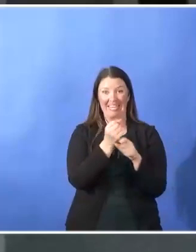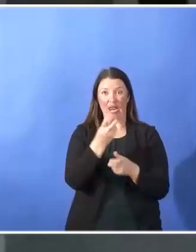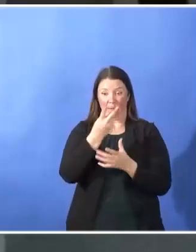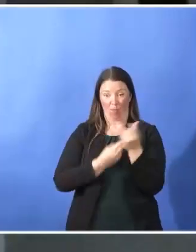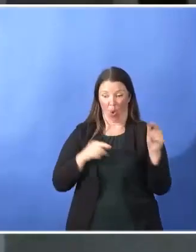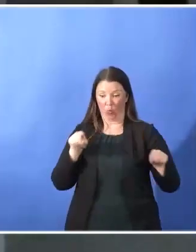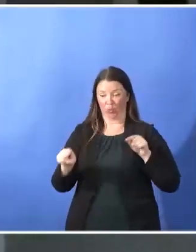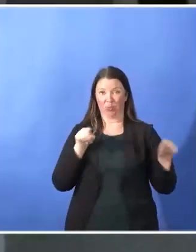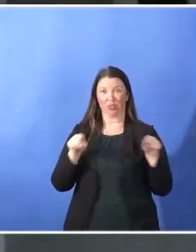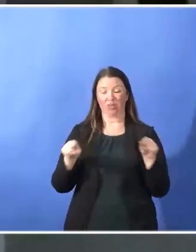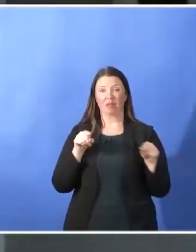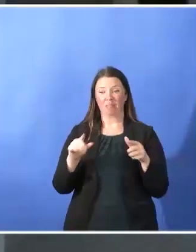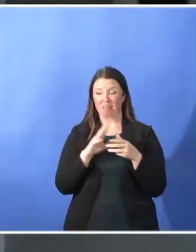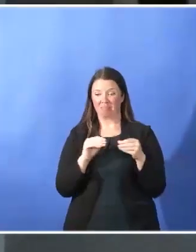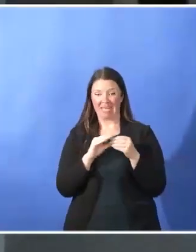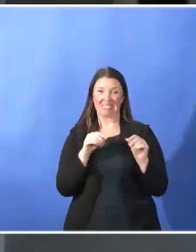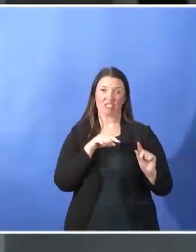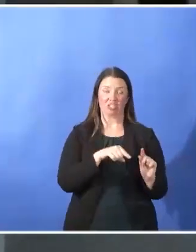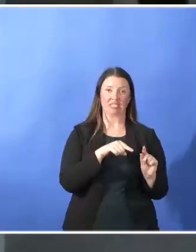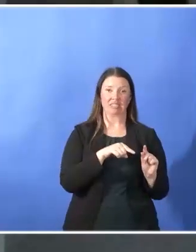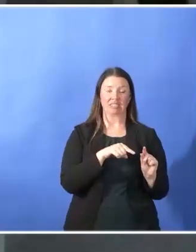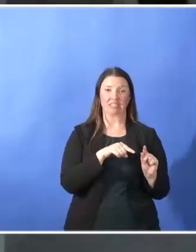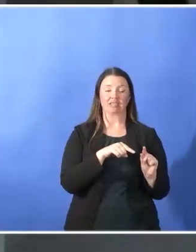DUPLICATE MESSAGE AND THE CAP FORMAT, IT MUST TRANSMIT THE